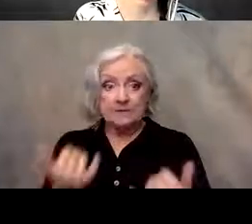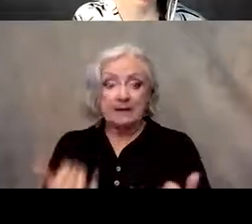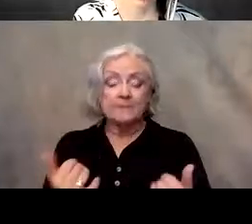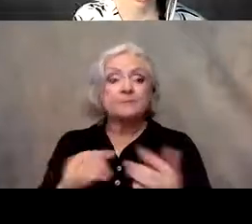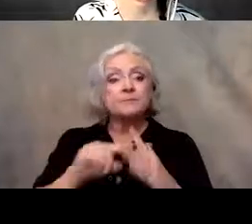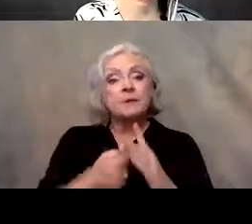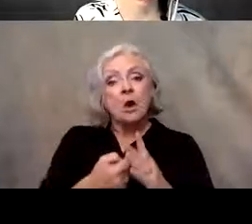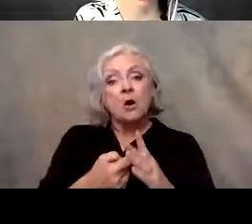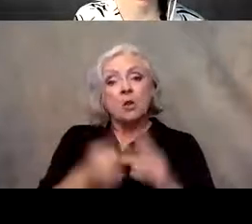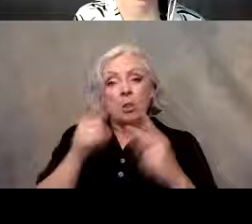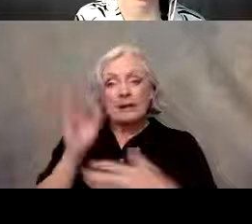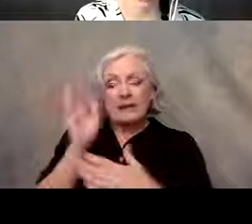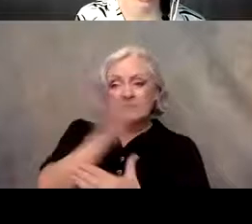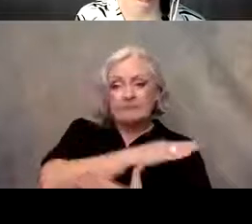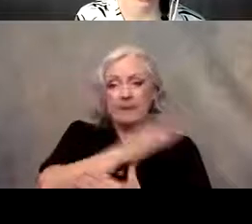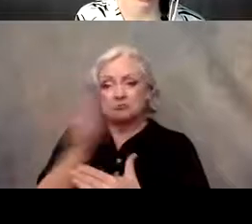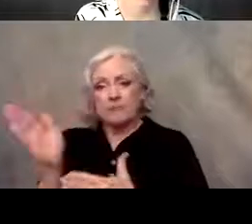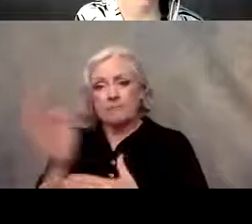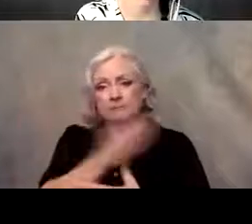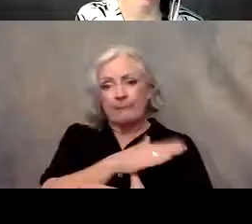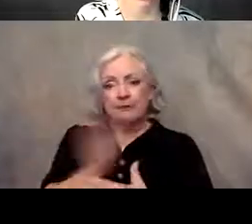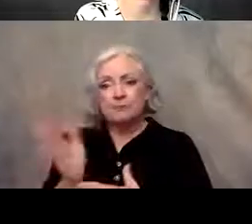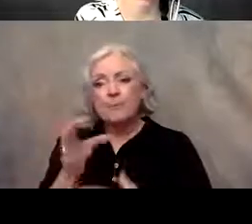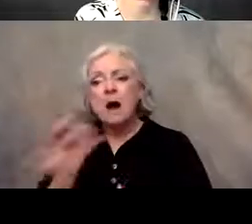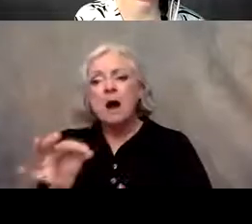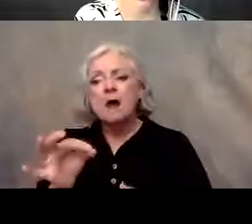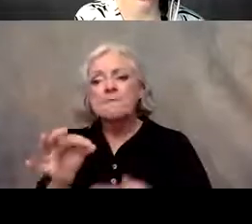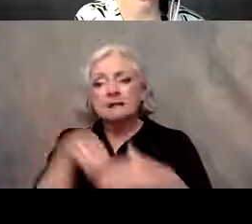at the spectrum of accessibility when it comes to audio visual assets.